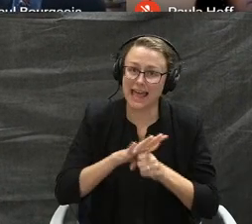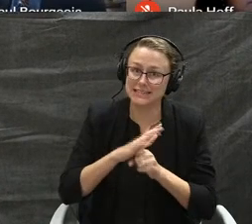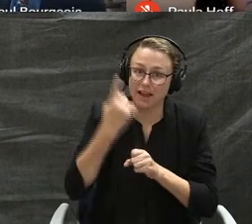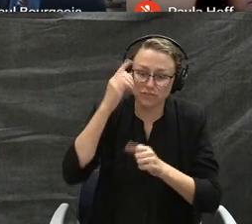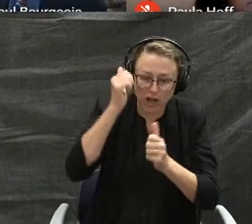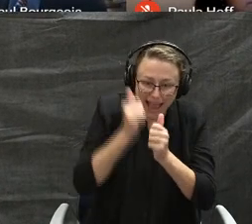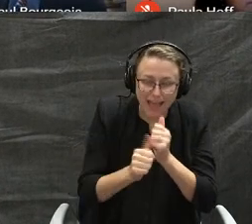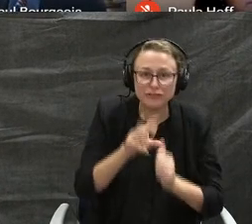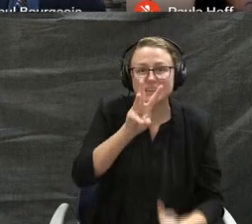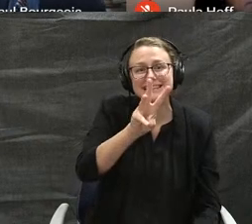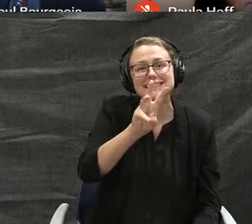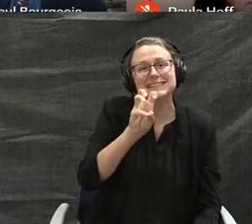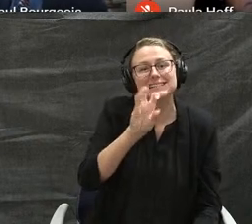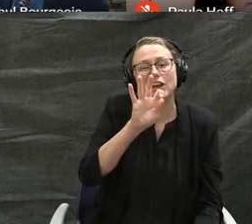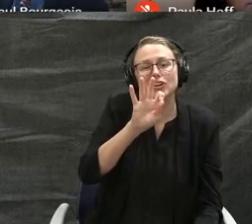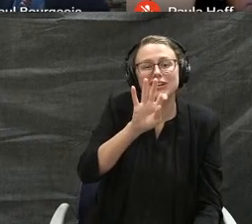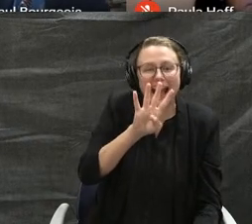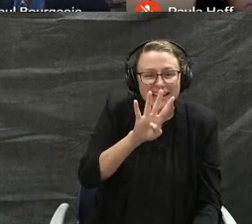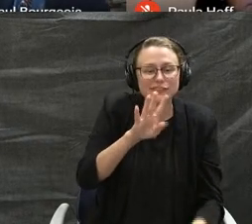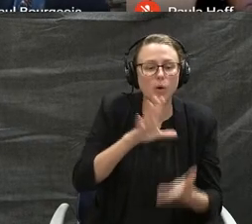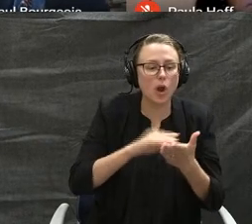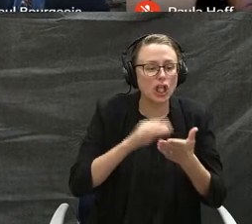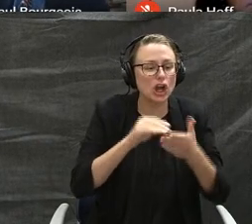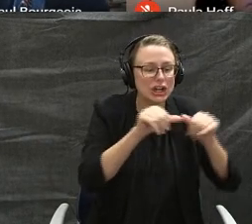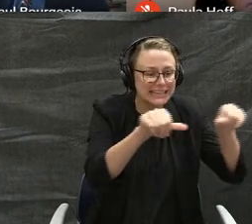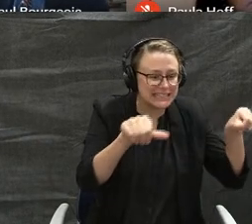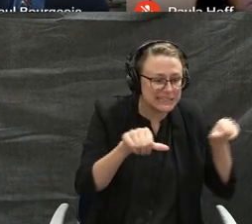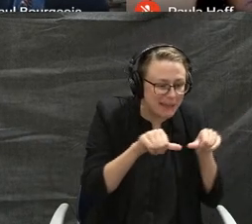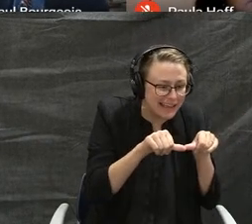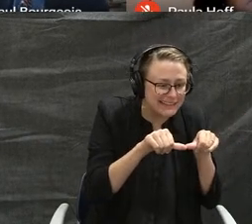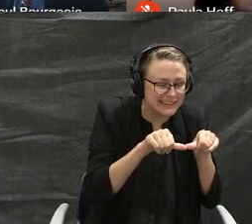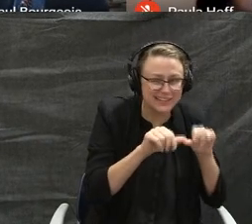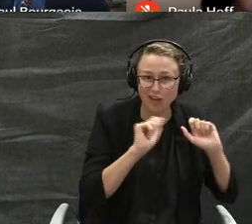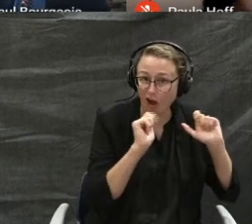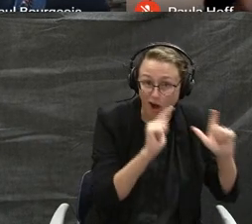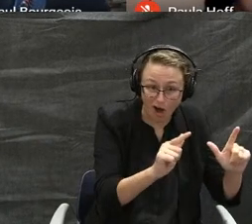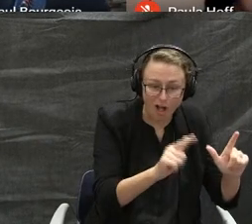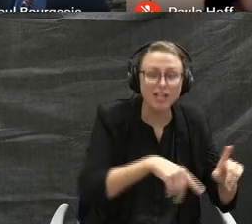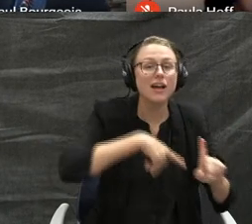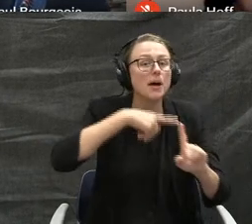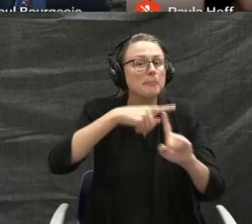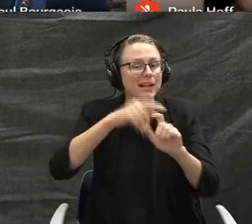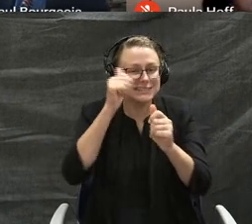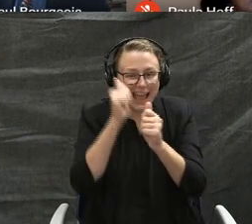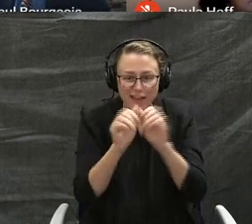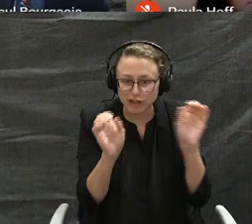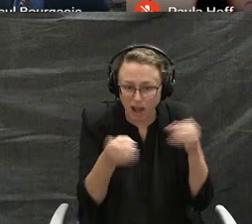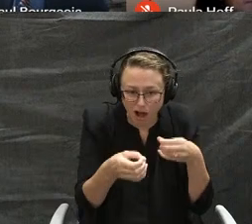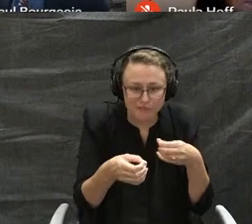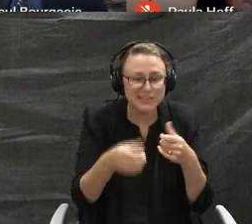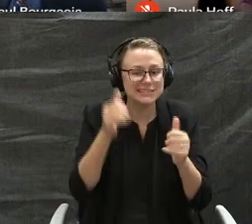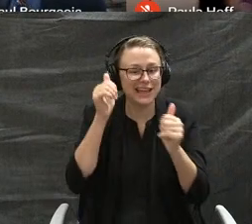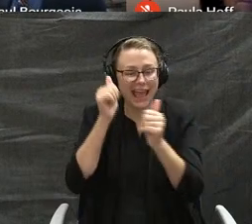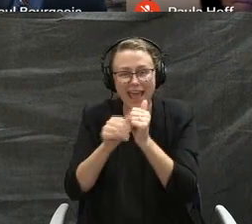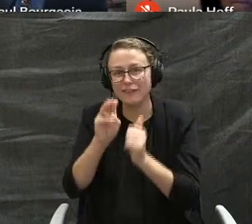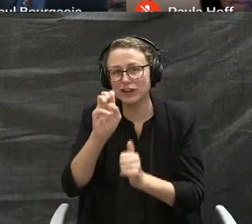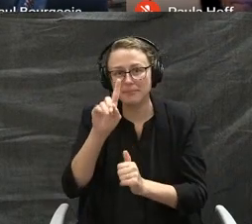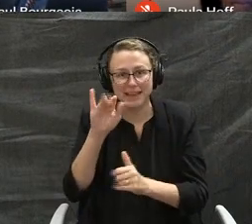enough for every 694 learning spaces, plus all the. Although offices in media centers and everything in a